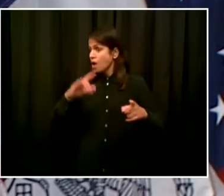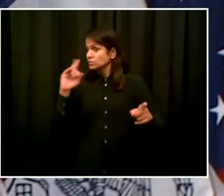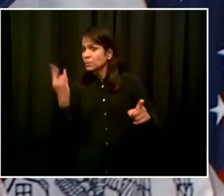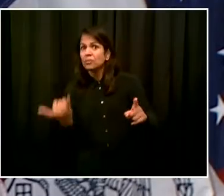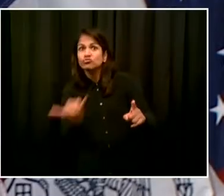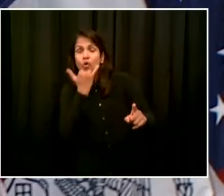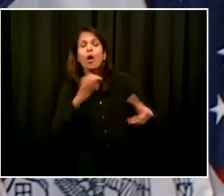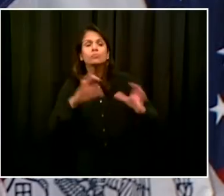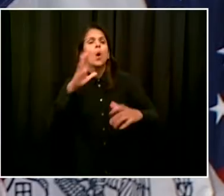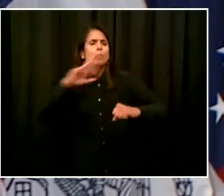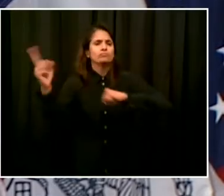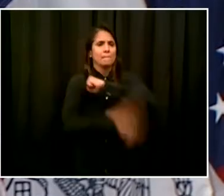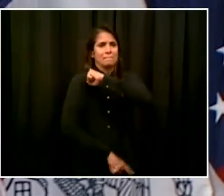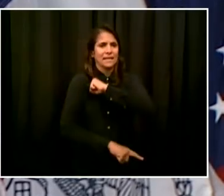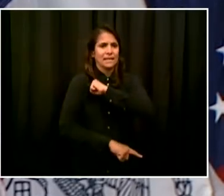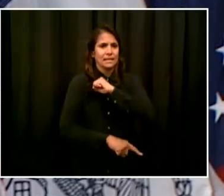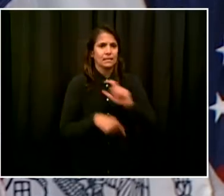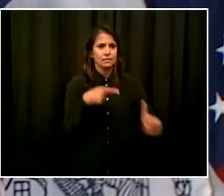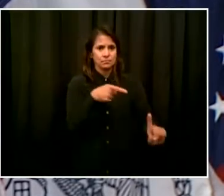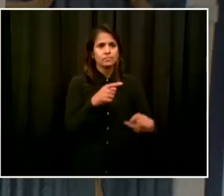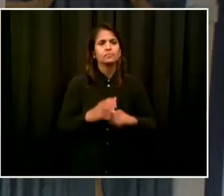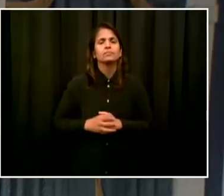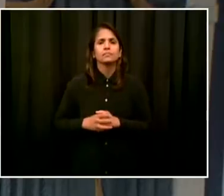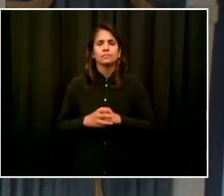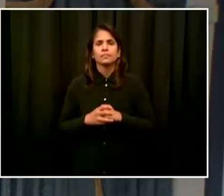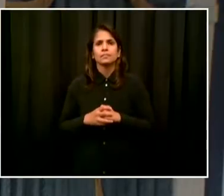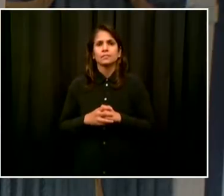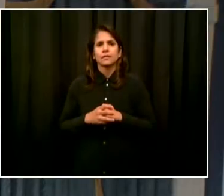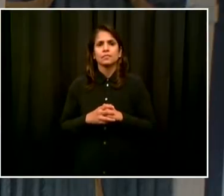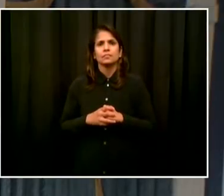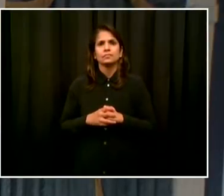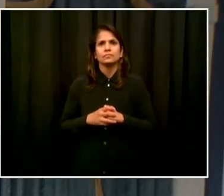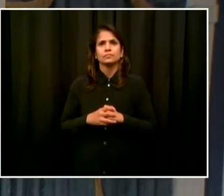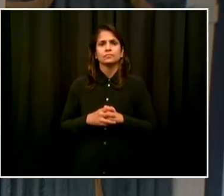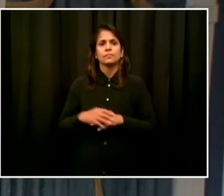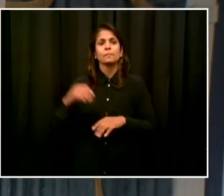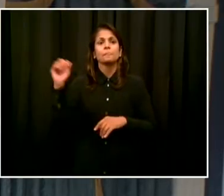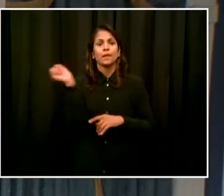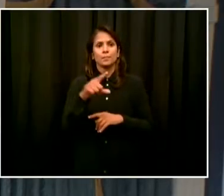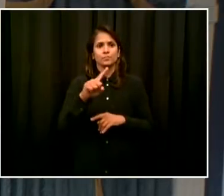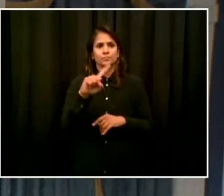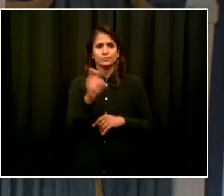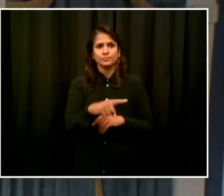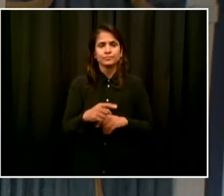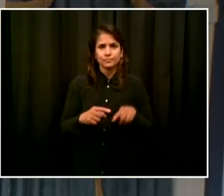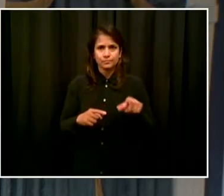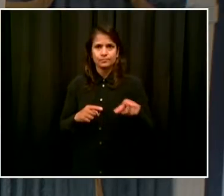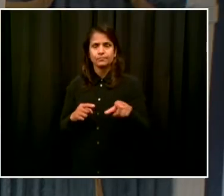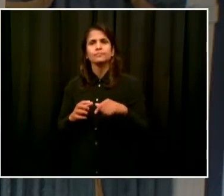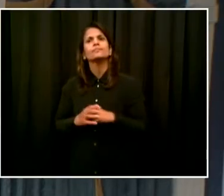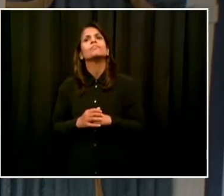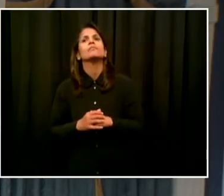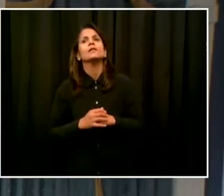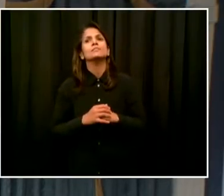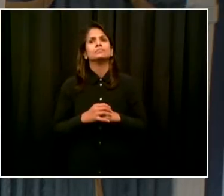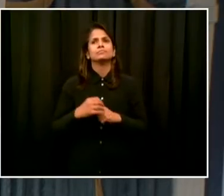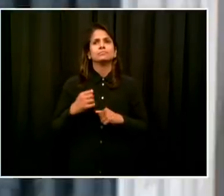GO AHEAD, OCMMSISINOER. RICH, JUST TO BOIL IT DOWN I WOULD SAY